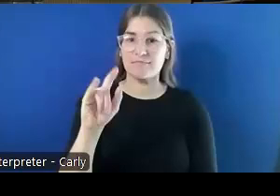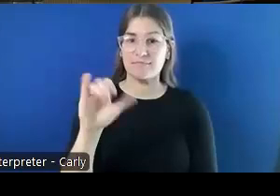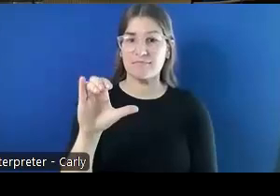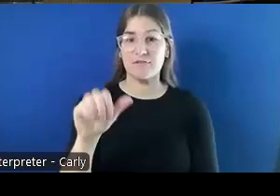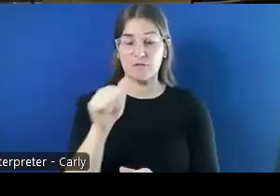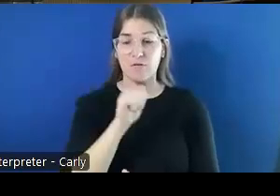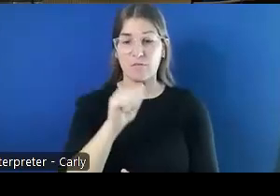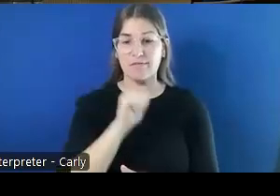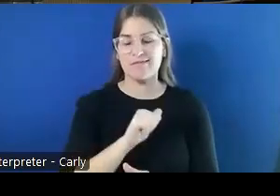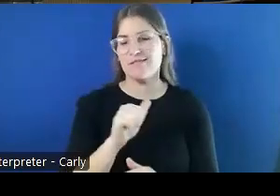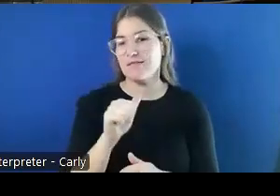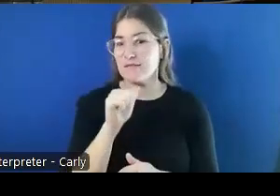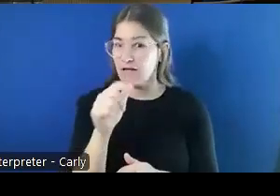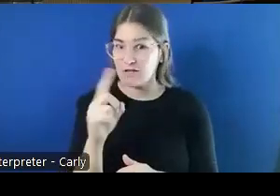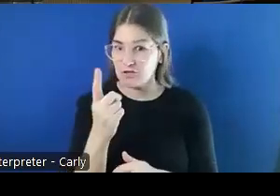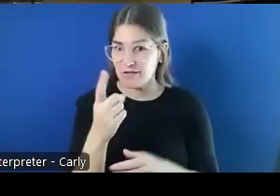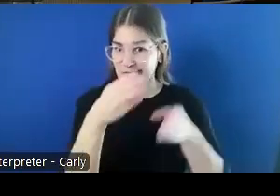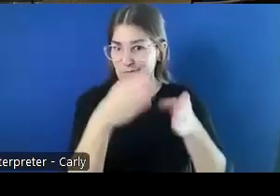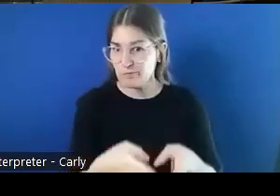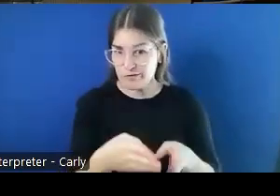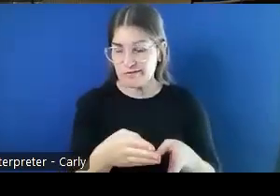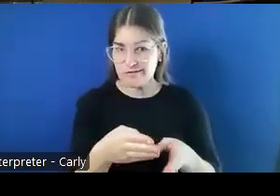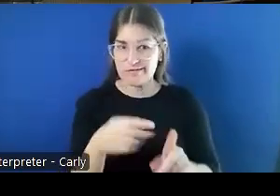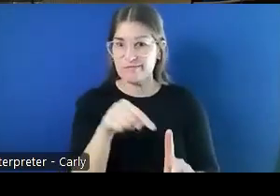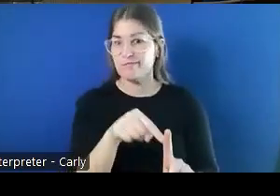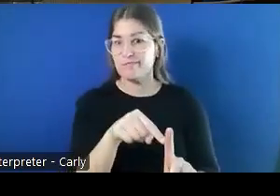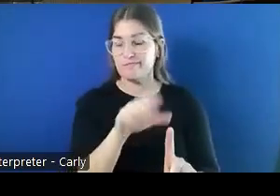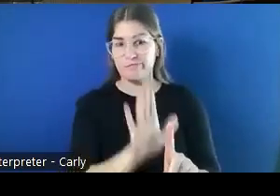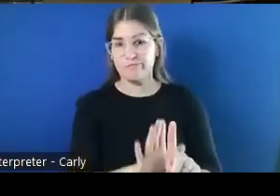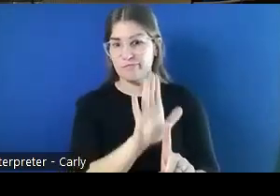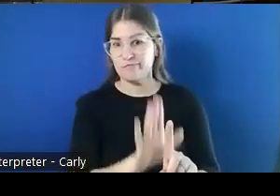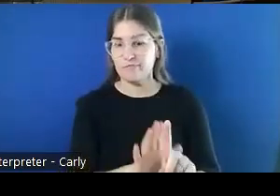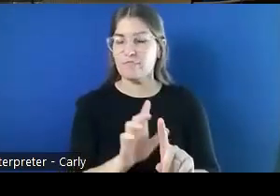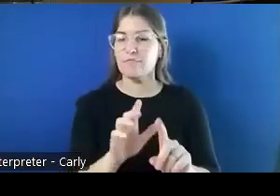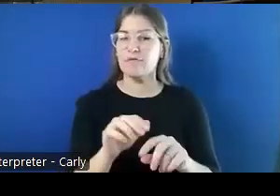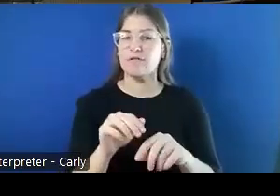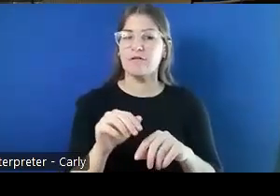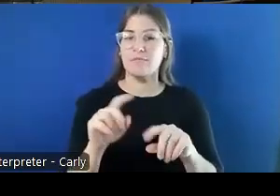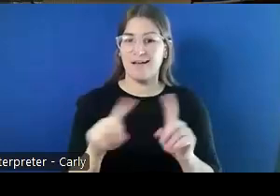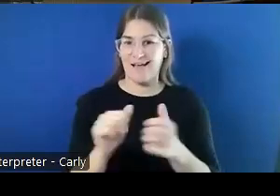than just like individual coping so it really targets how that person perceives coping together